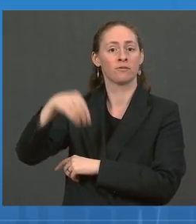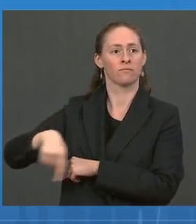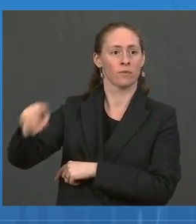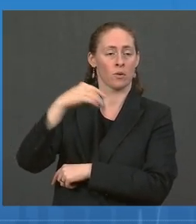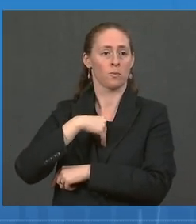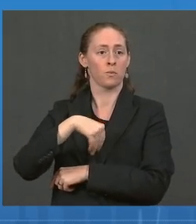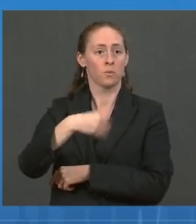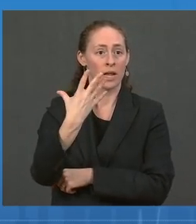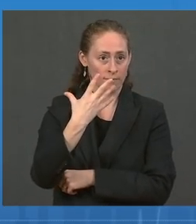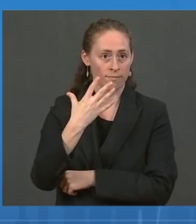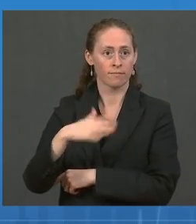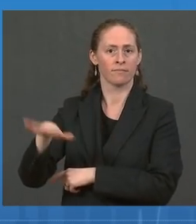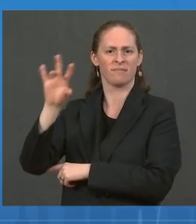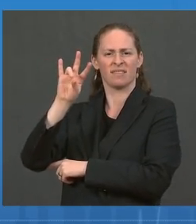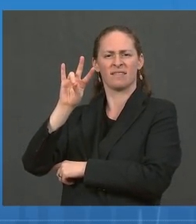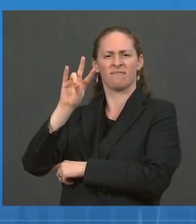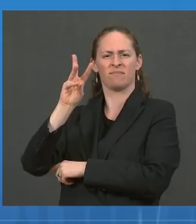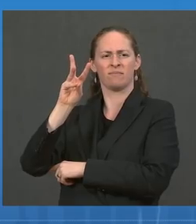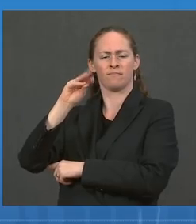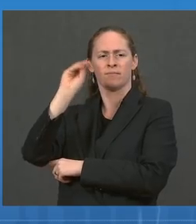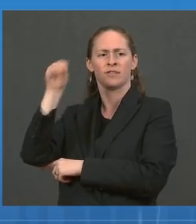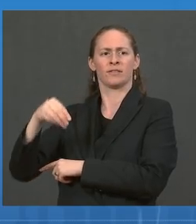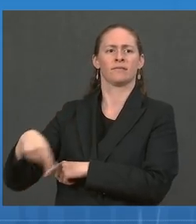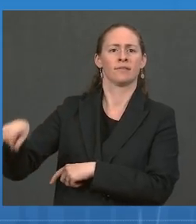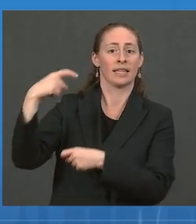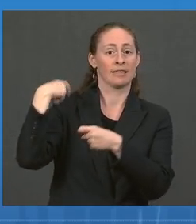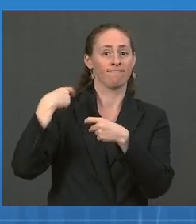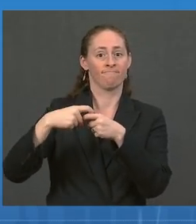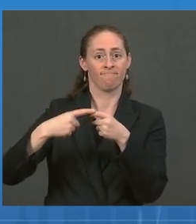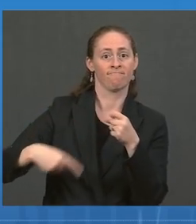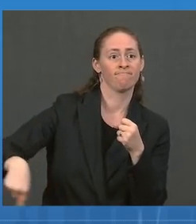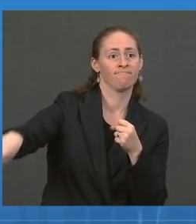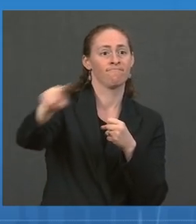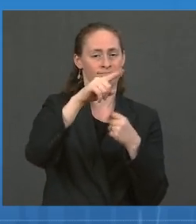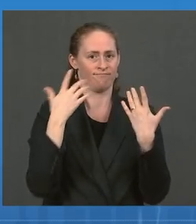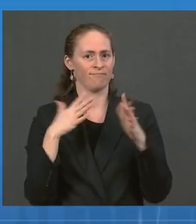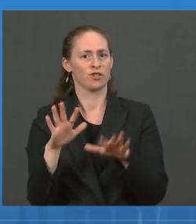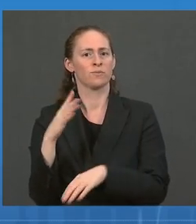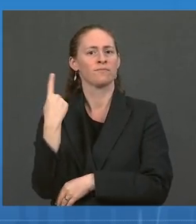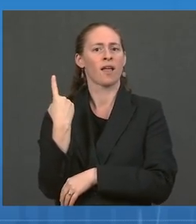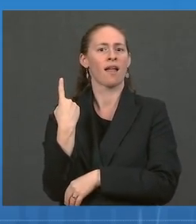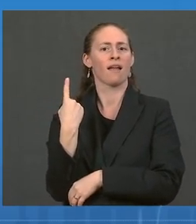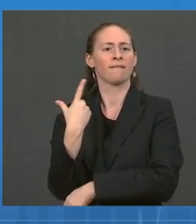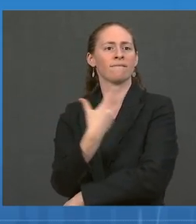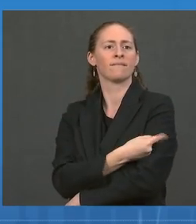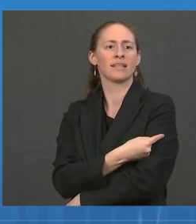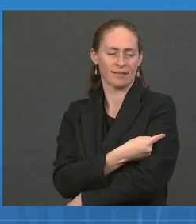at least one dose of the vaccine. Just last week, the CDC's National Immunization